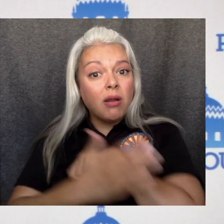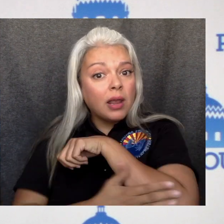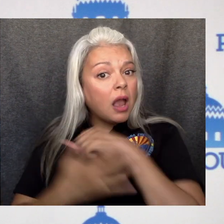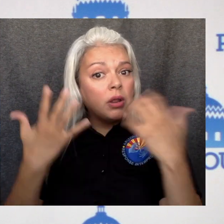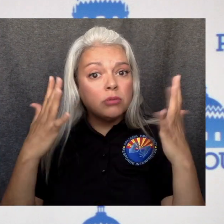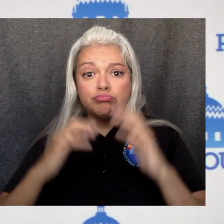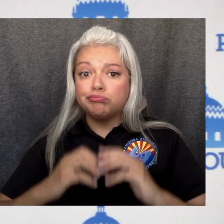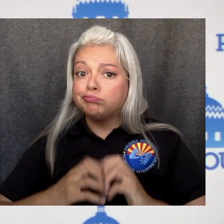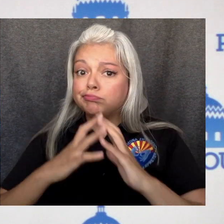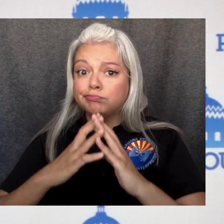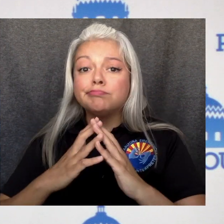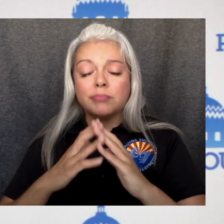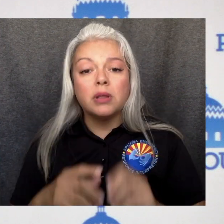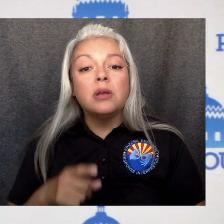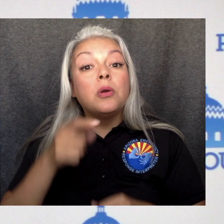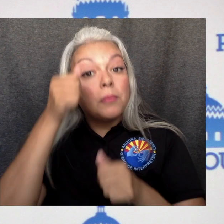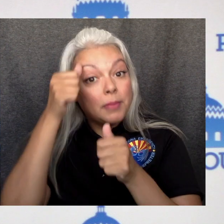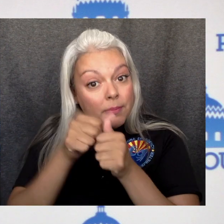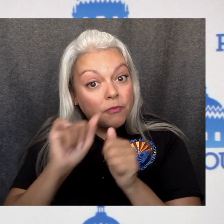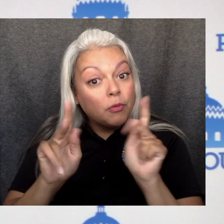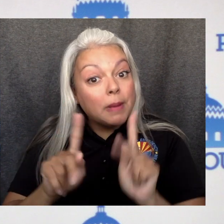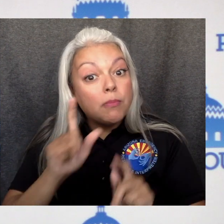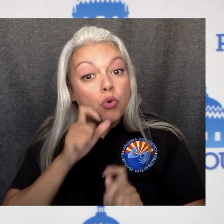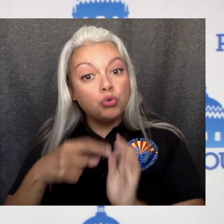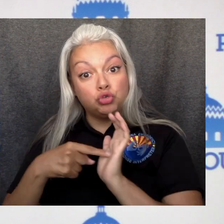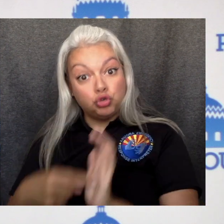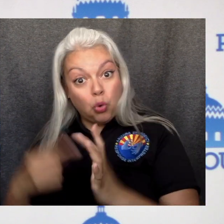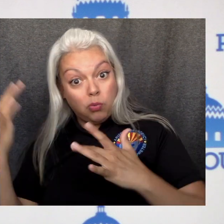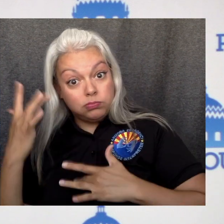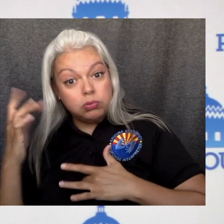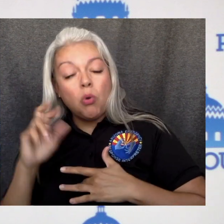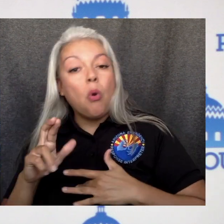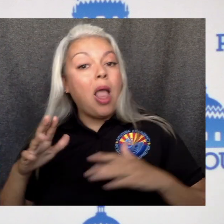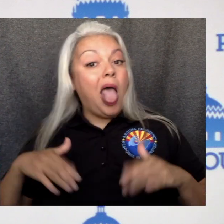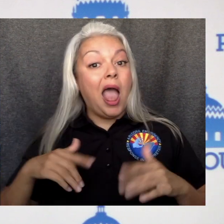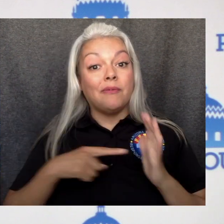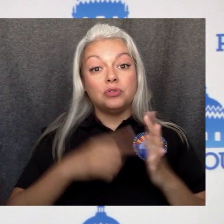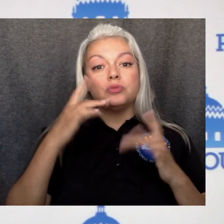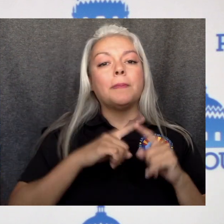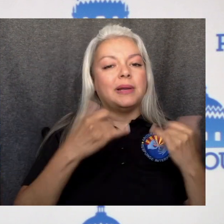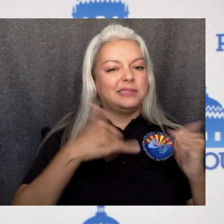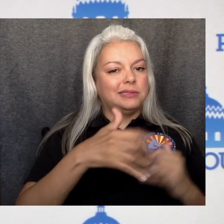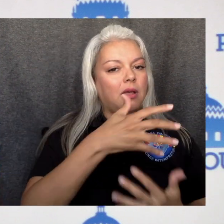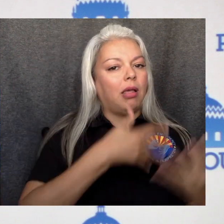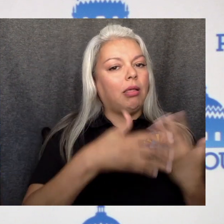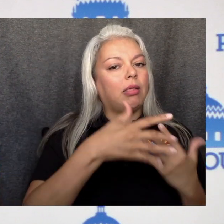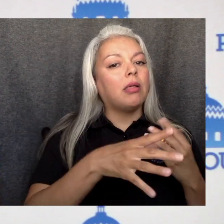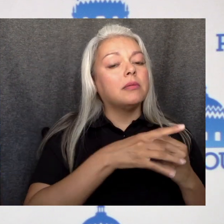I’ll recall for you this is for people that are symptomatic or have been exposed and the testing is free.